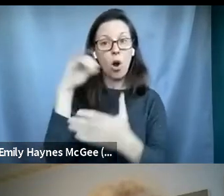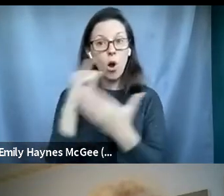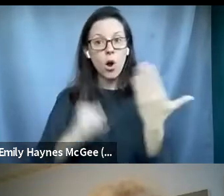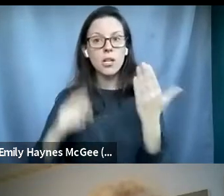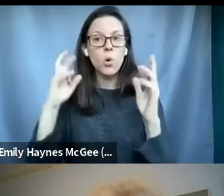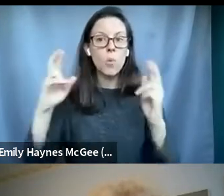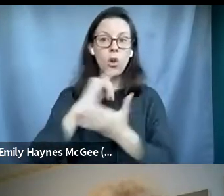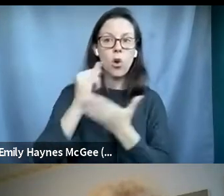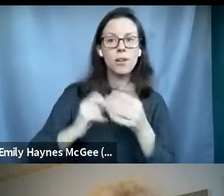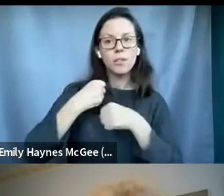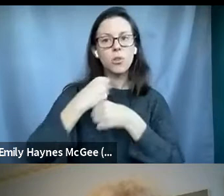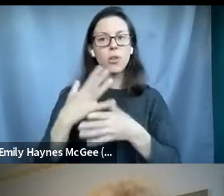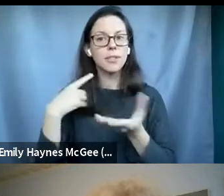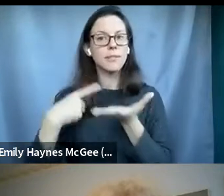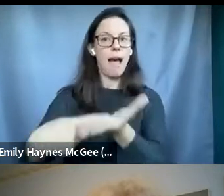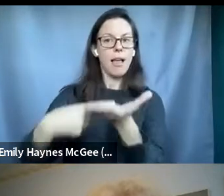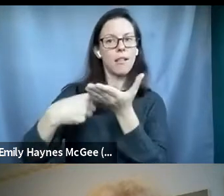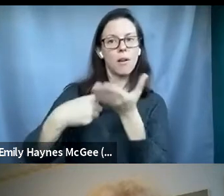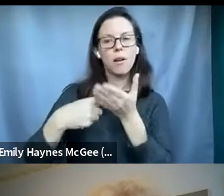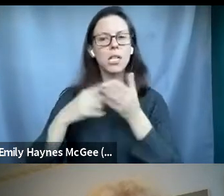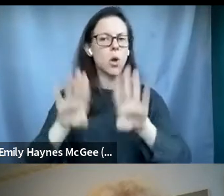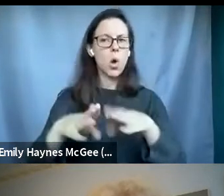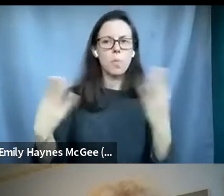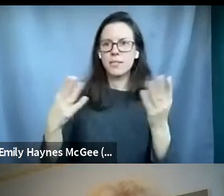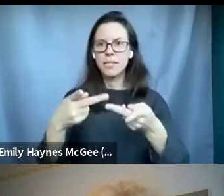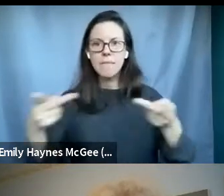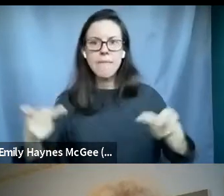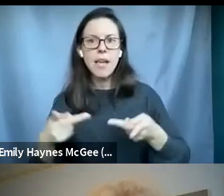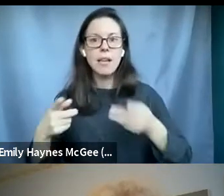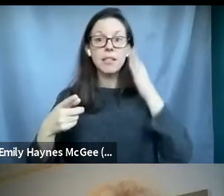dialogue and an open space for collective inter generational did I hawing for BIPOC